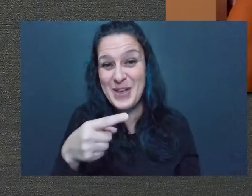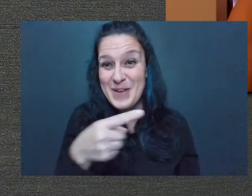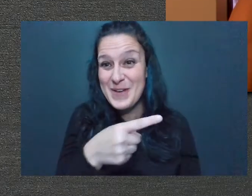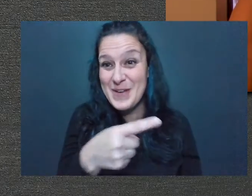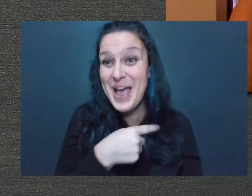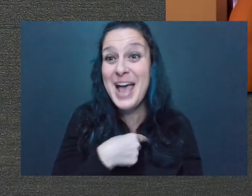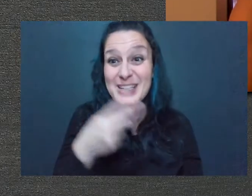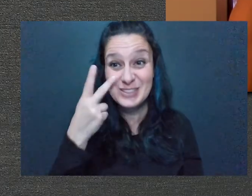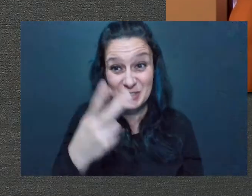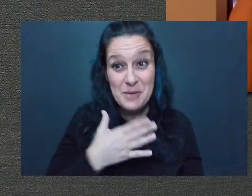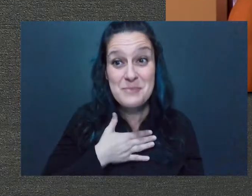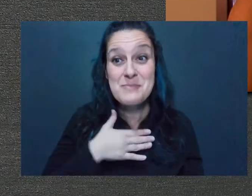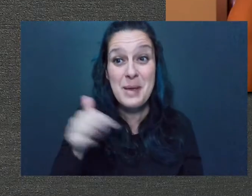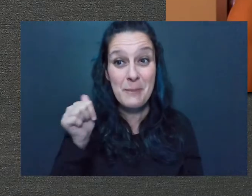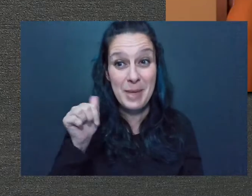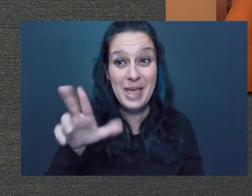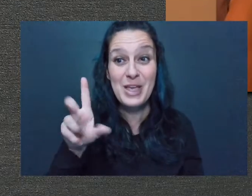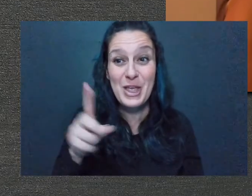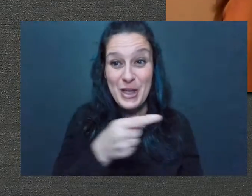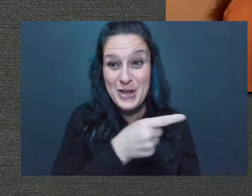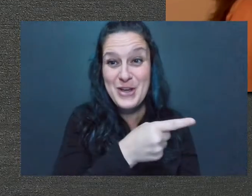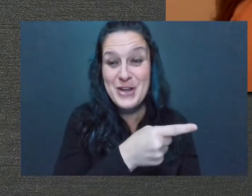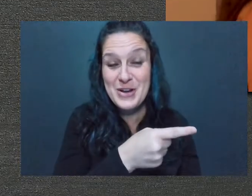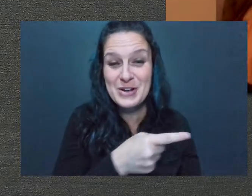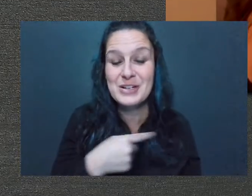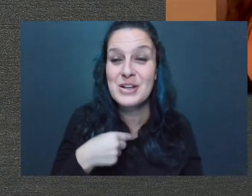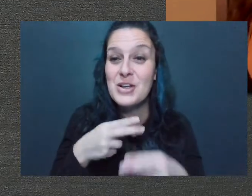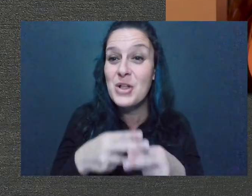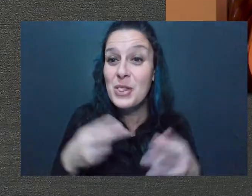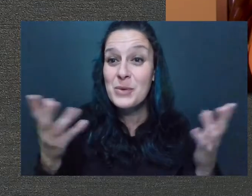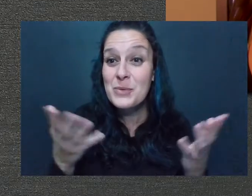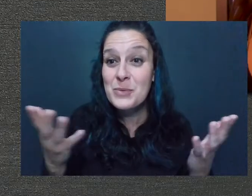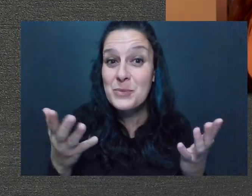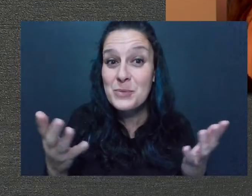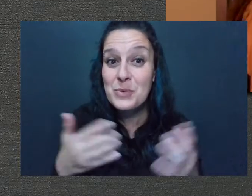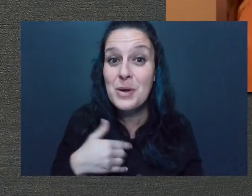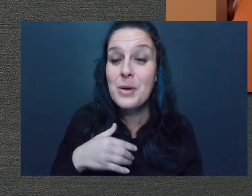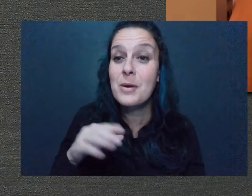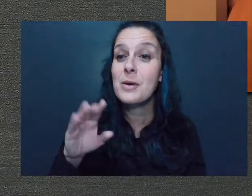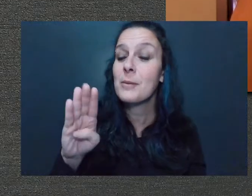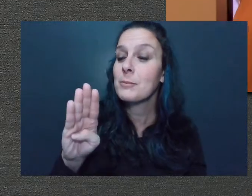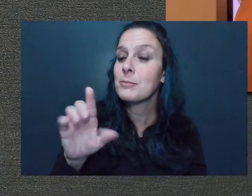that I've seen in my backyard. This is a bluebird.